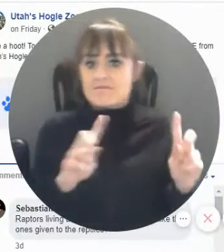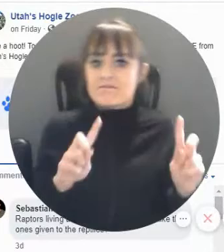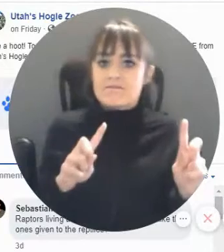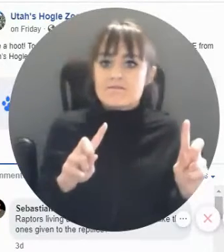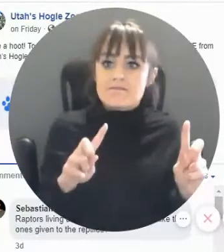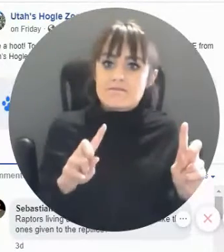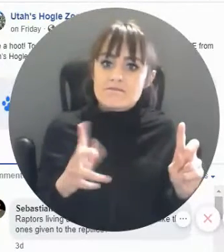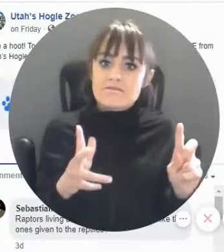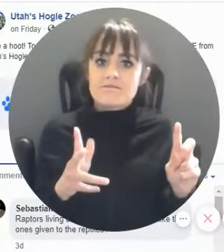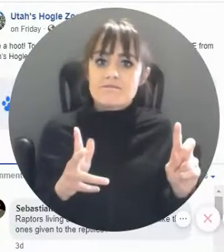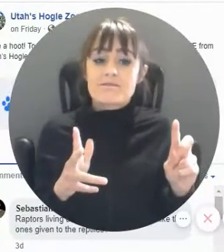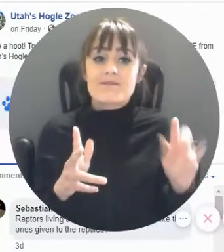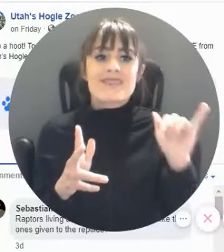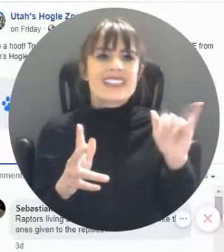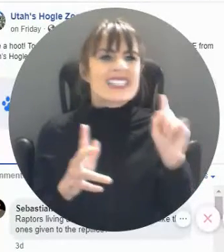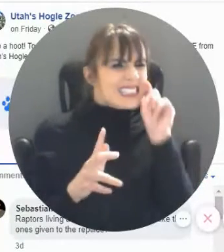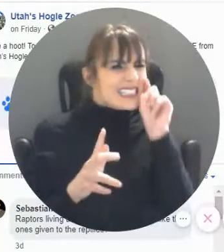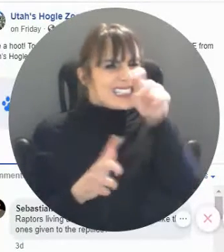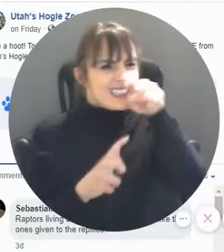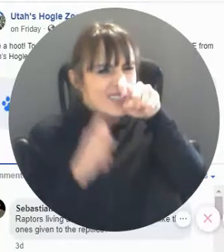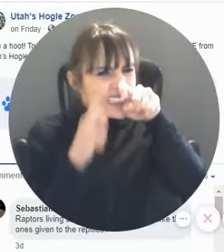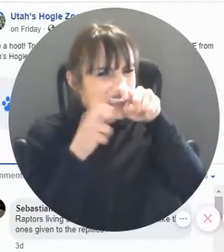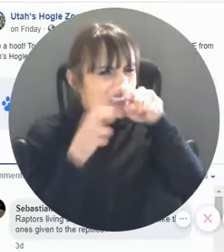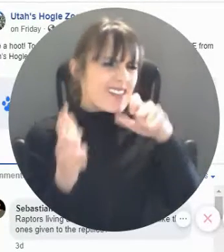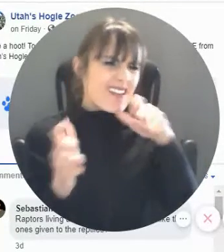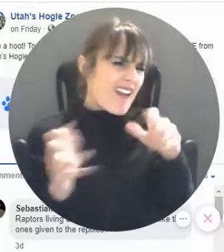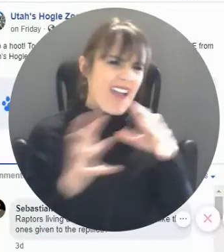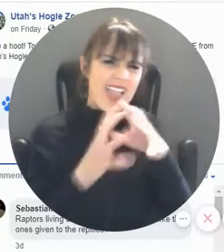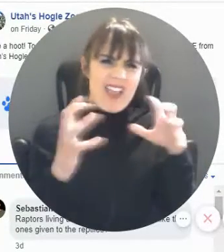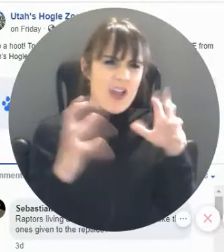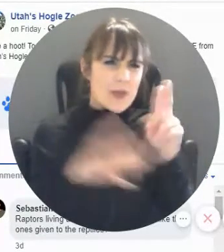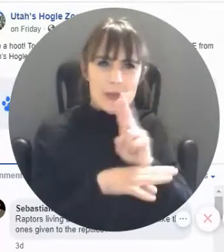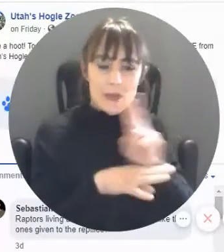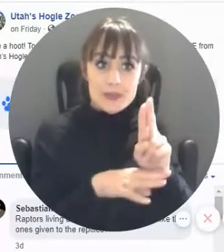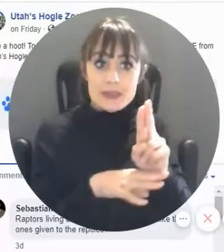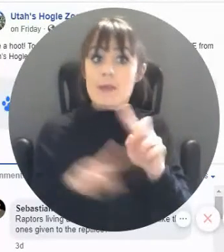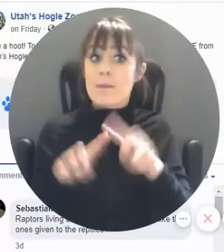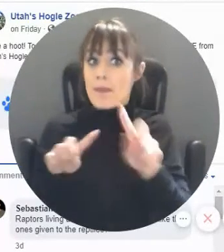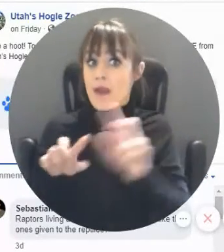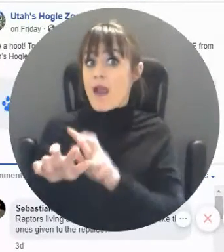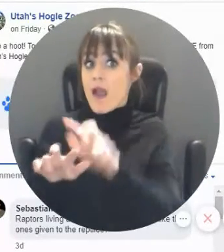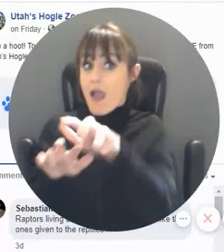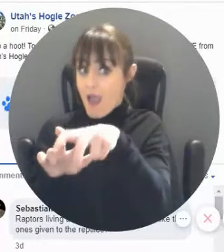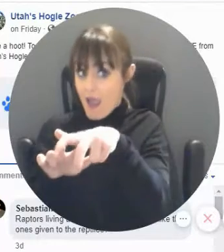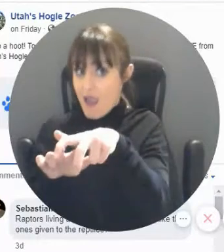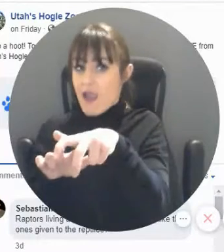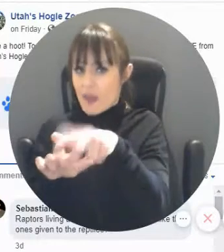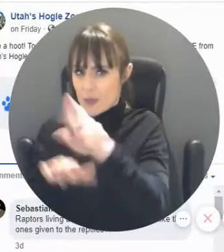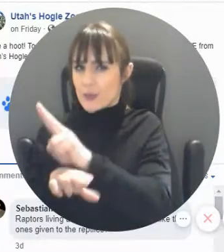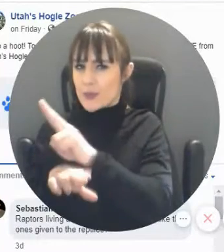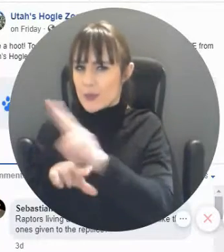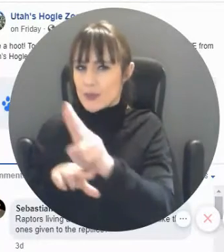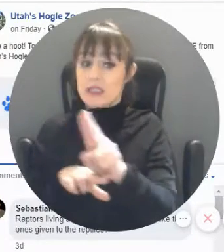So the talons are how they catch their prey. While the beak is sharp, it wouldn't be good if he bit you.